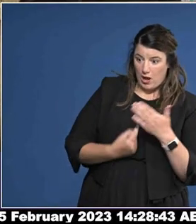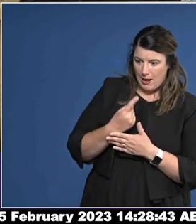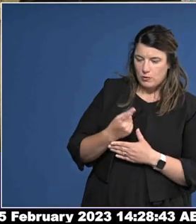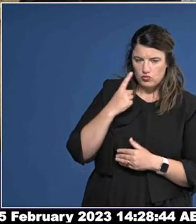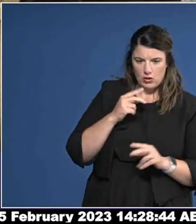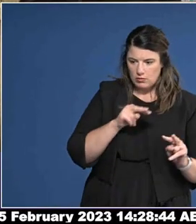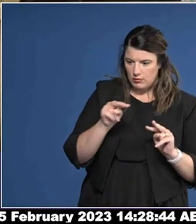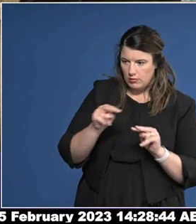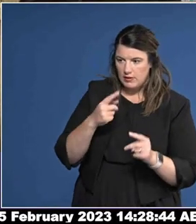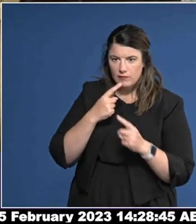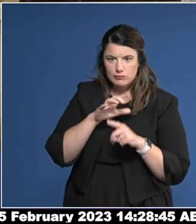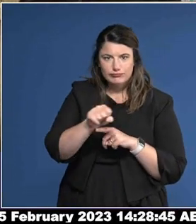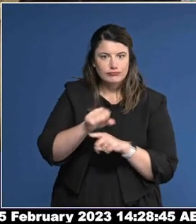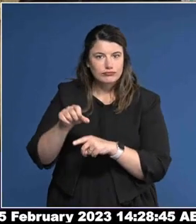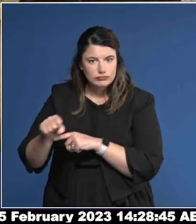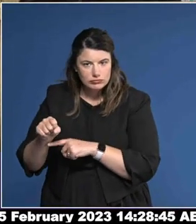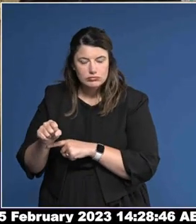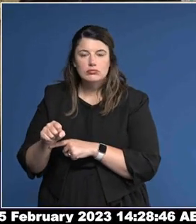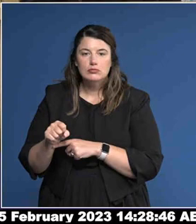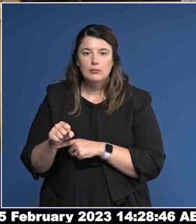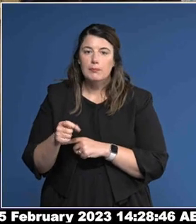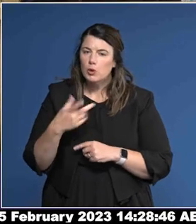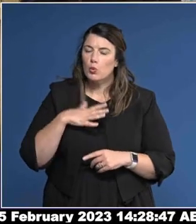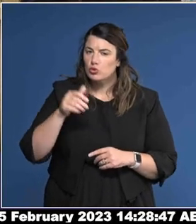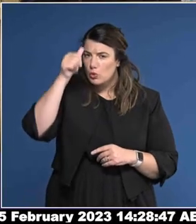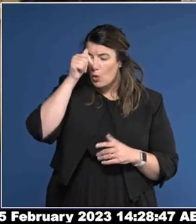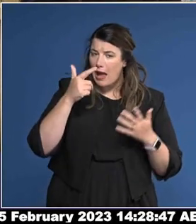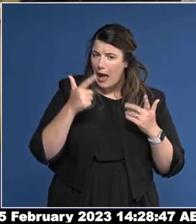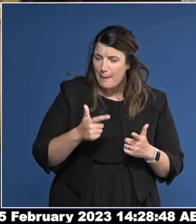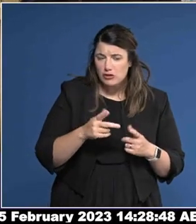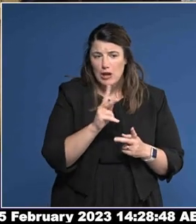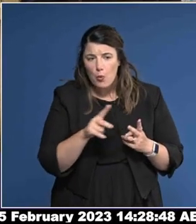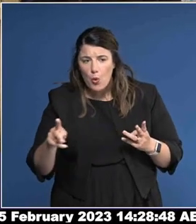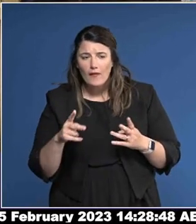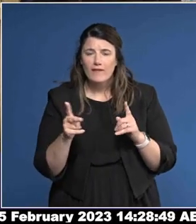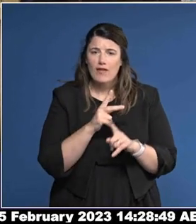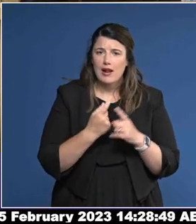both the nature and the extent of violence and abuse, what are the sort of key elements